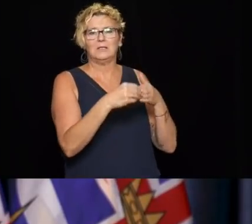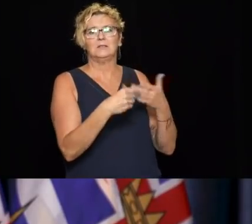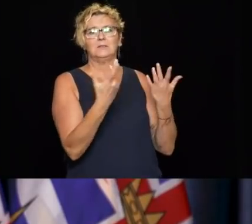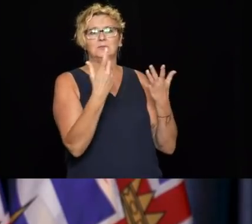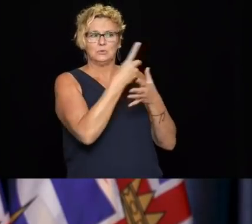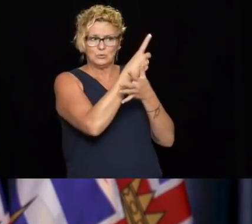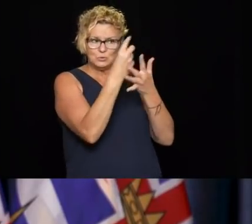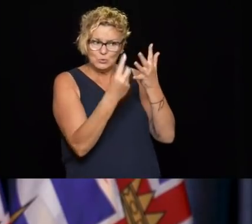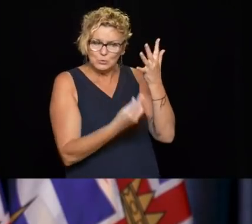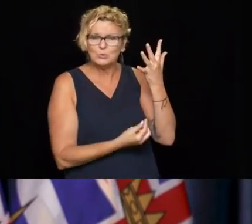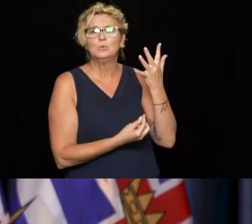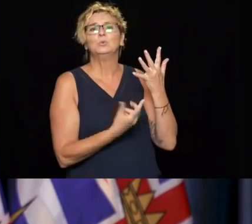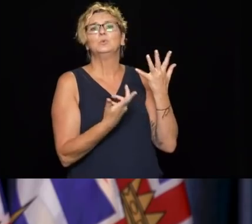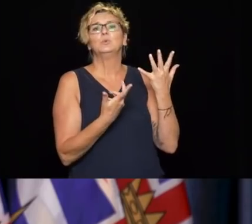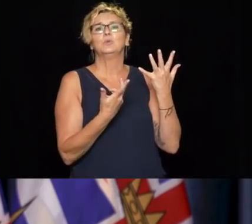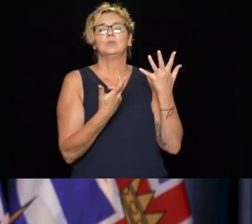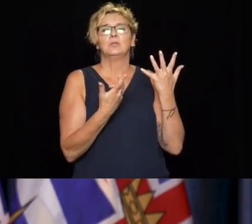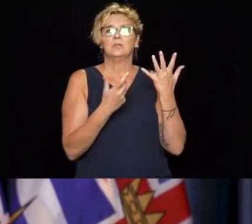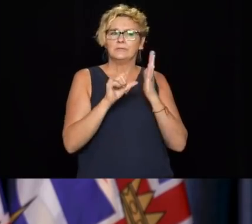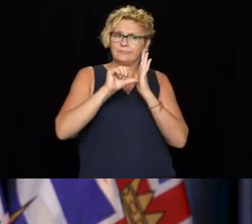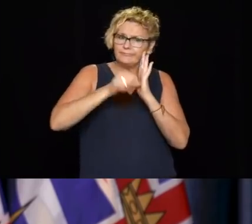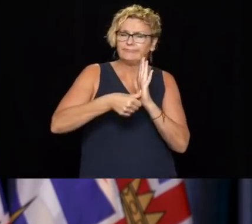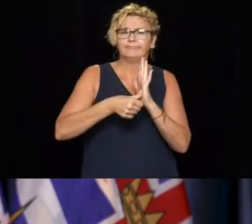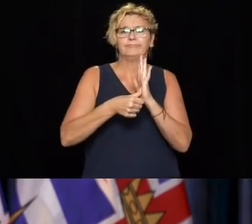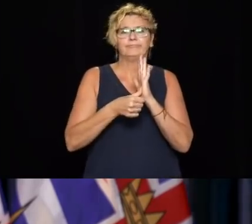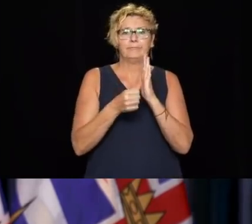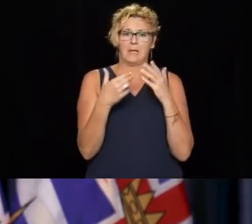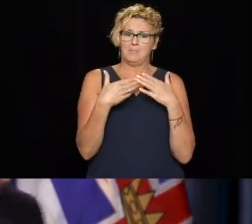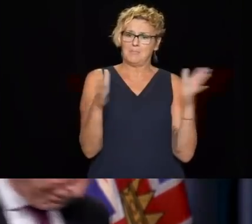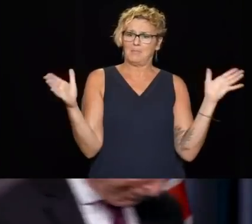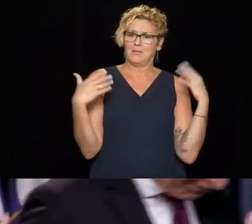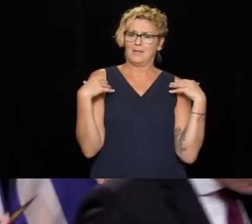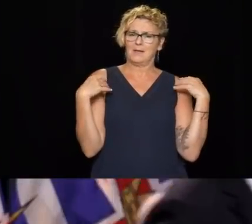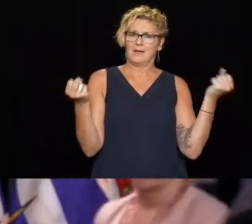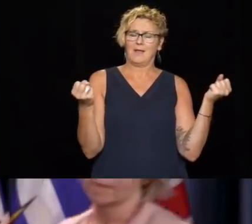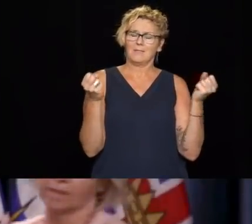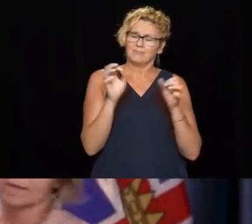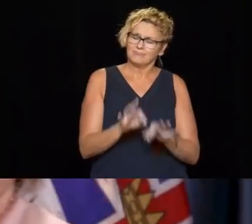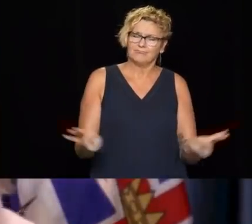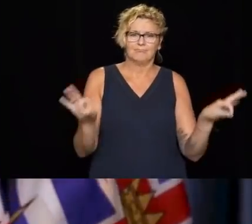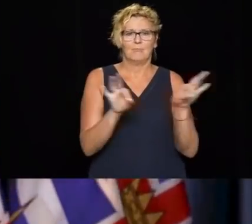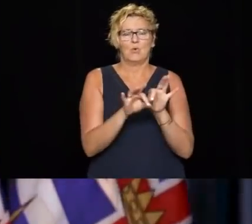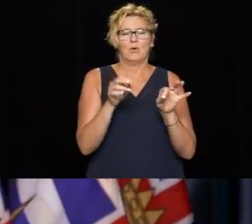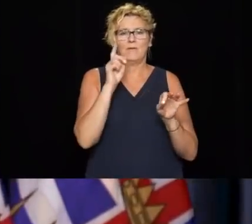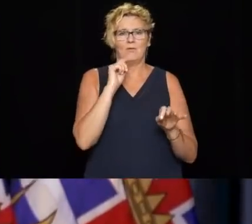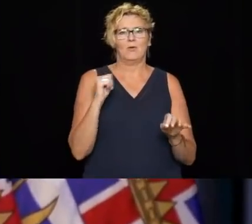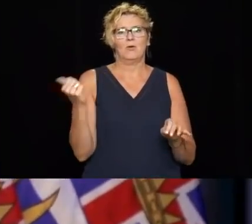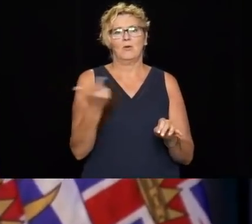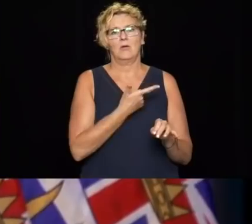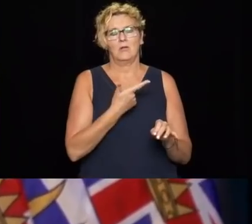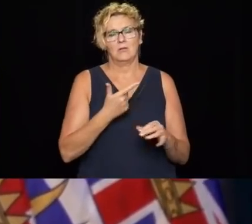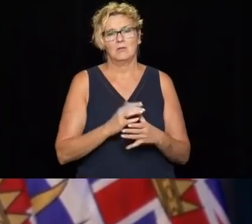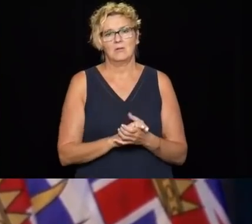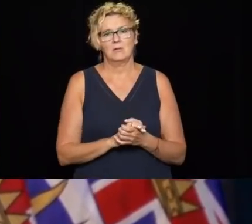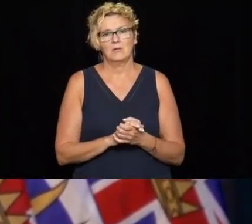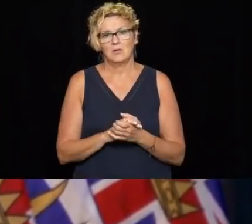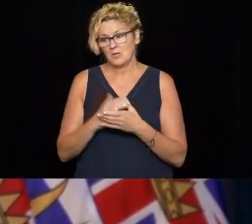We have the means to do what we need to do and respond to this pandemic in public healthcare. In having this public healthcare system in